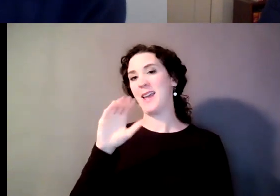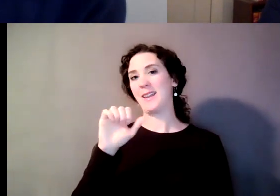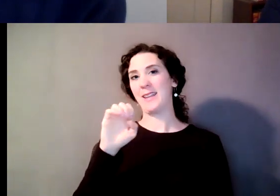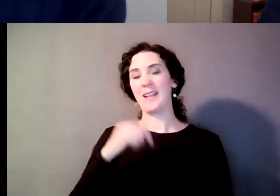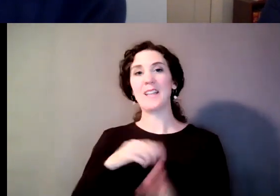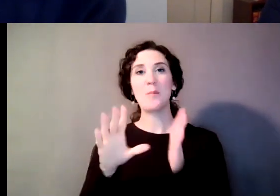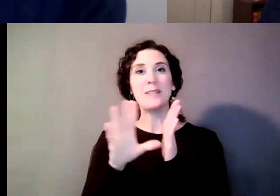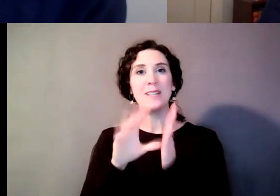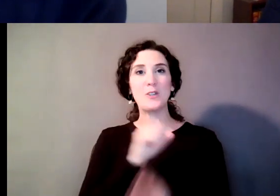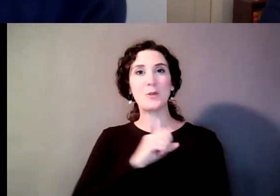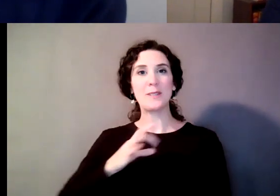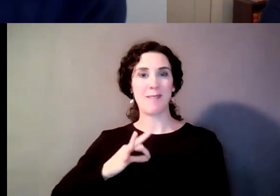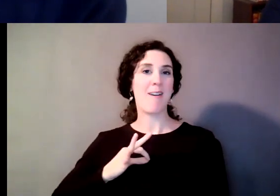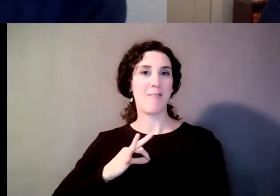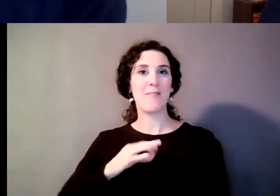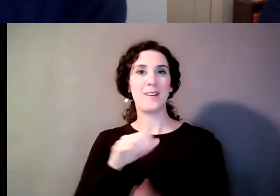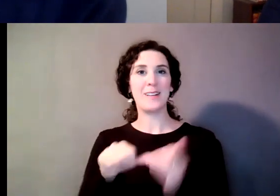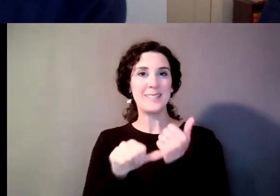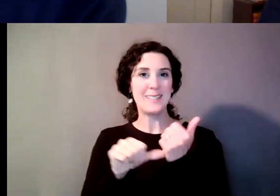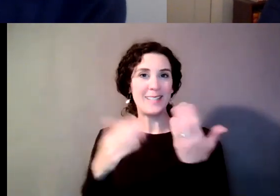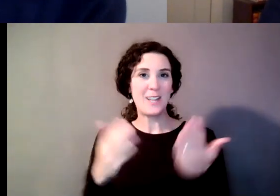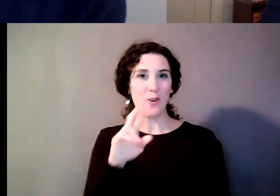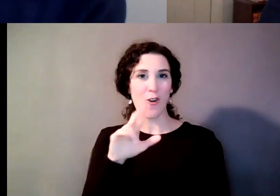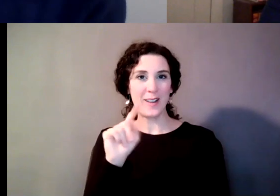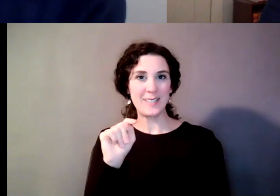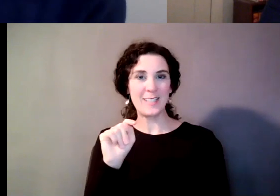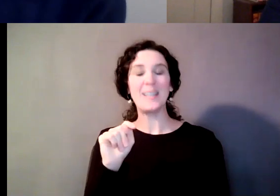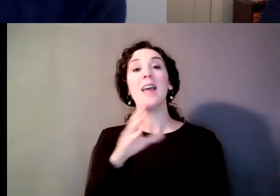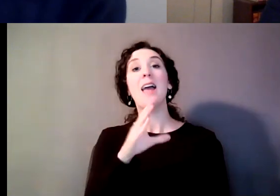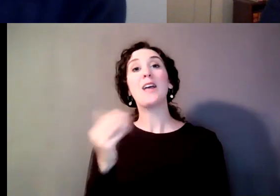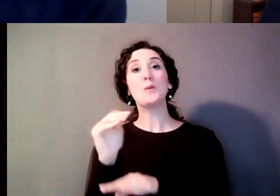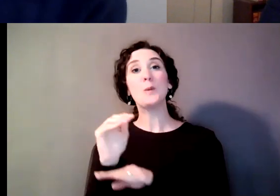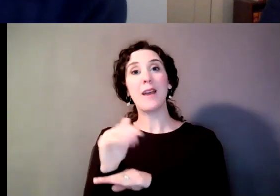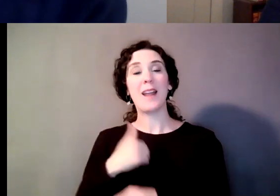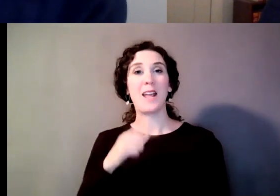the university advancement division at RIT and tonight I will be your moderator and I